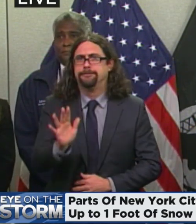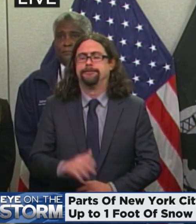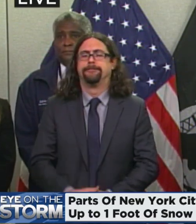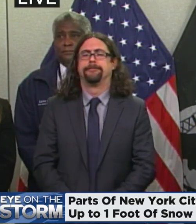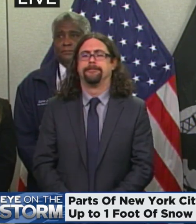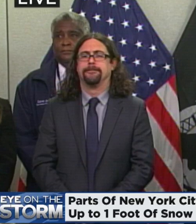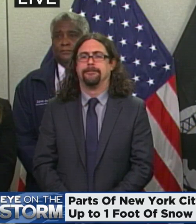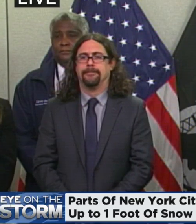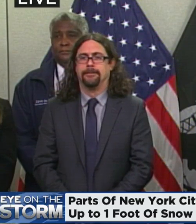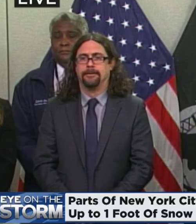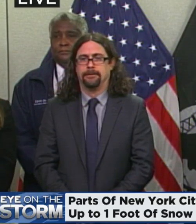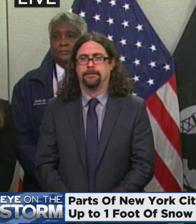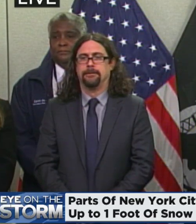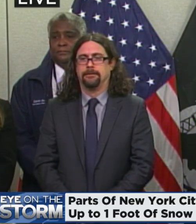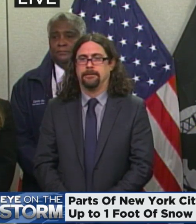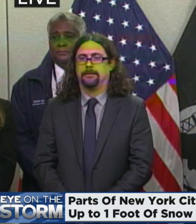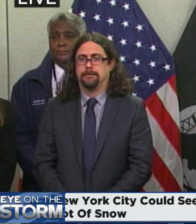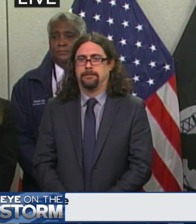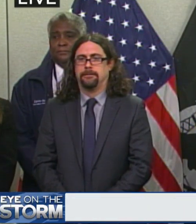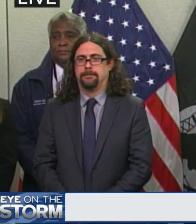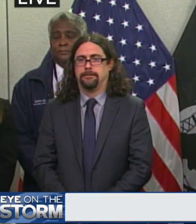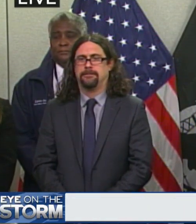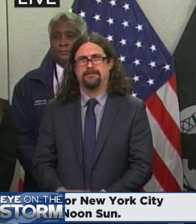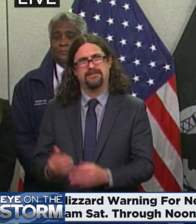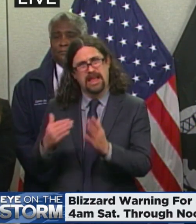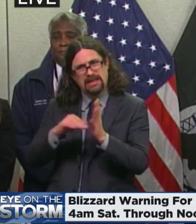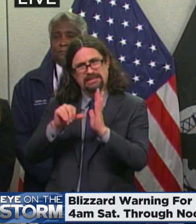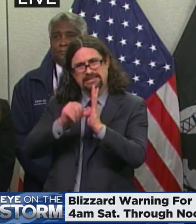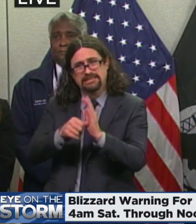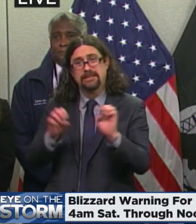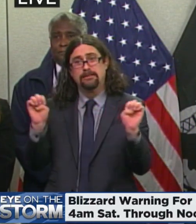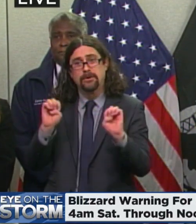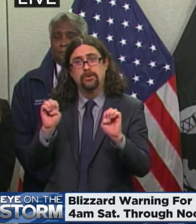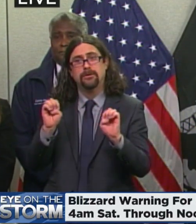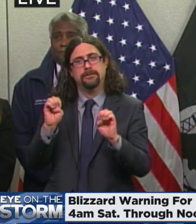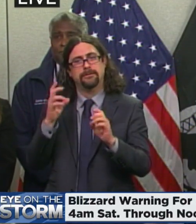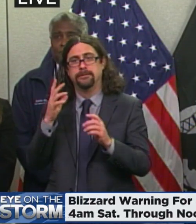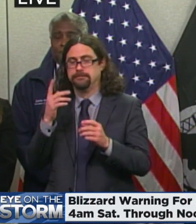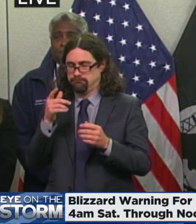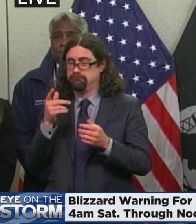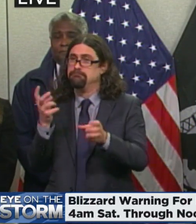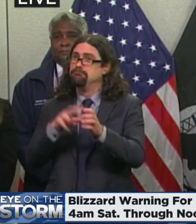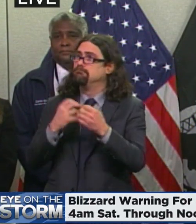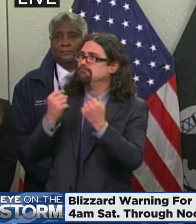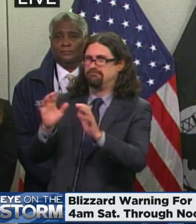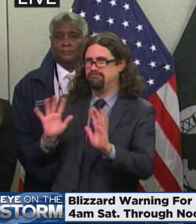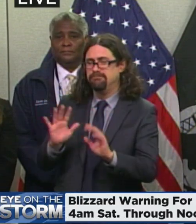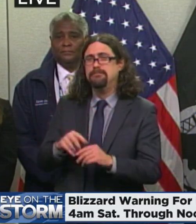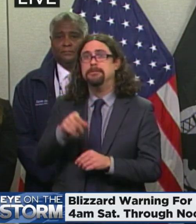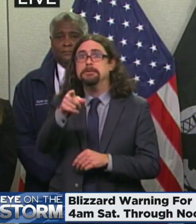SHOULD BE AVOIDED, UNLESS IT IS URGENT, STAY OFF THE ROADS. IT'S AS SIMPLE AS THAT. MAKE YOUR PLANS NOW TO NOT BE